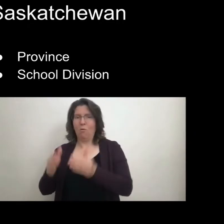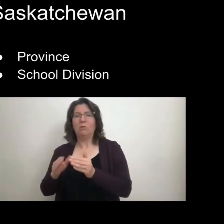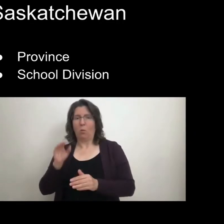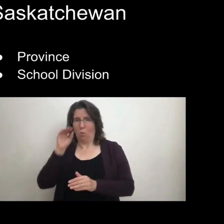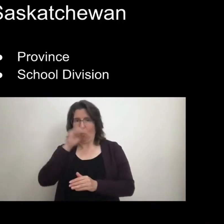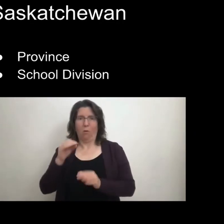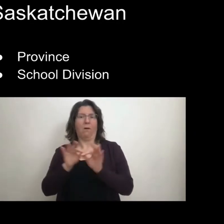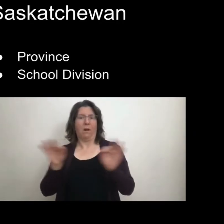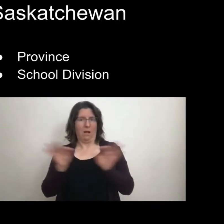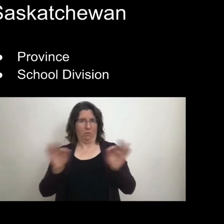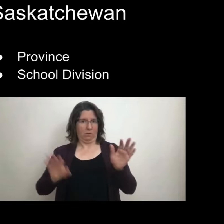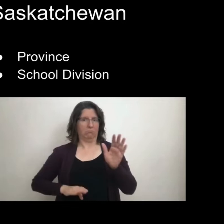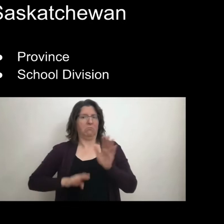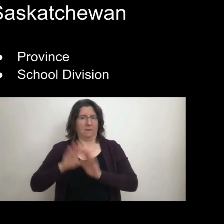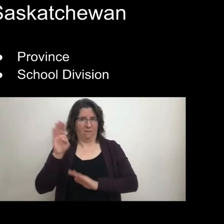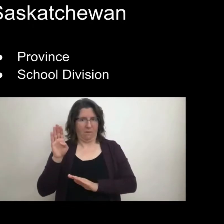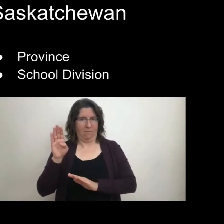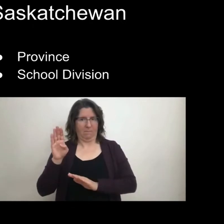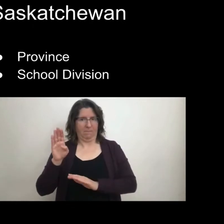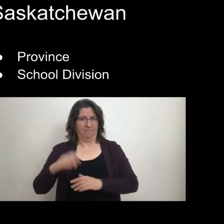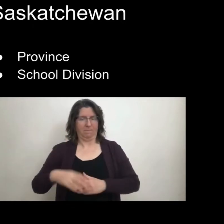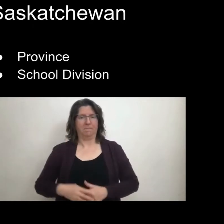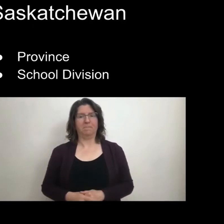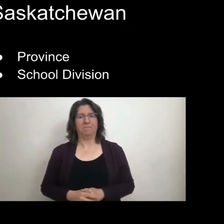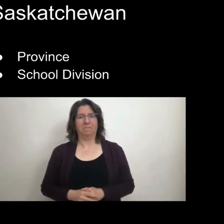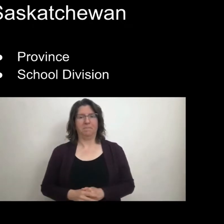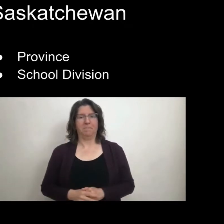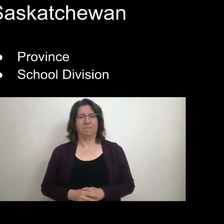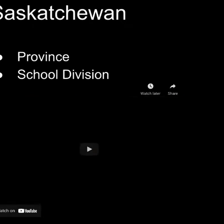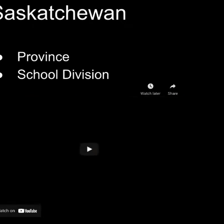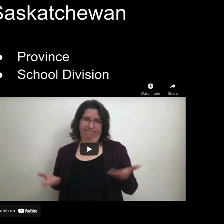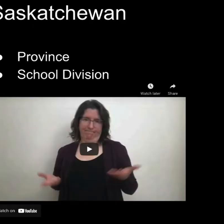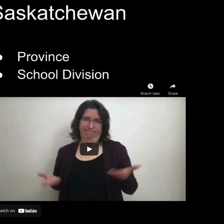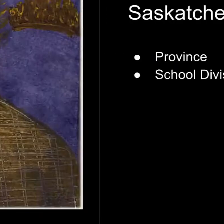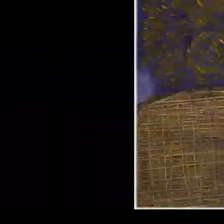By far the majority of resources were dedicated to oral programming.